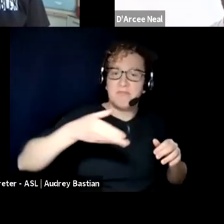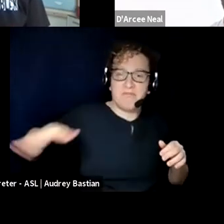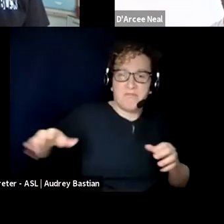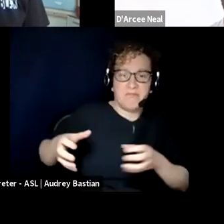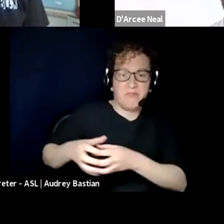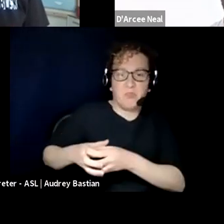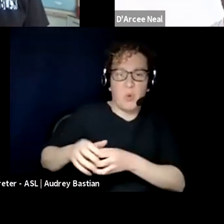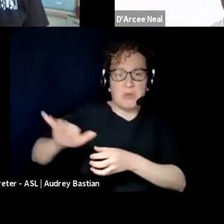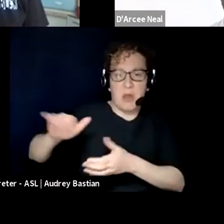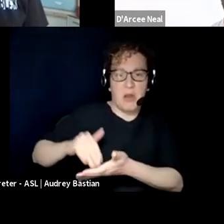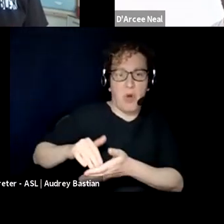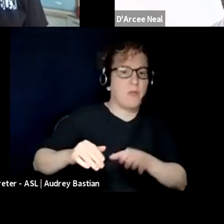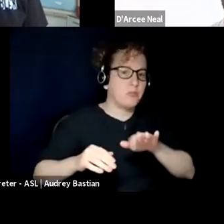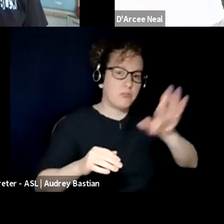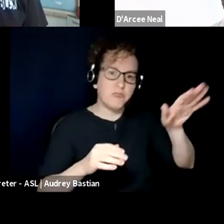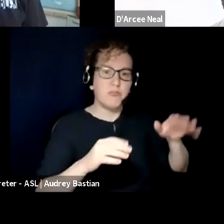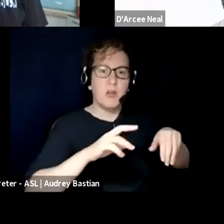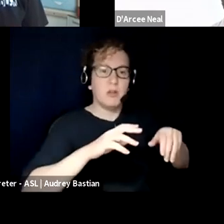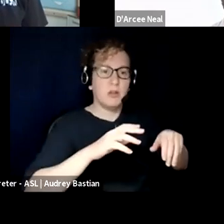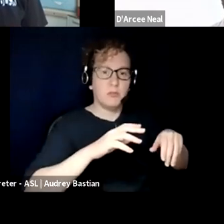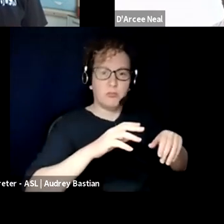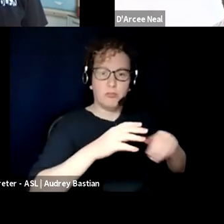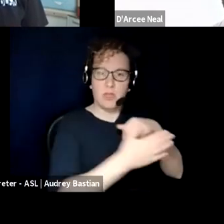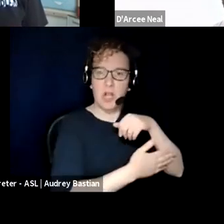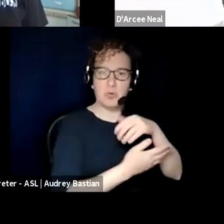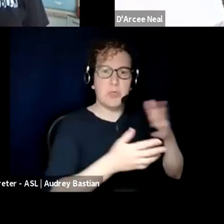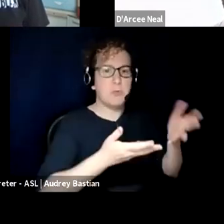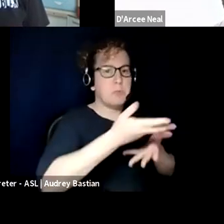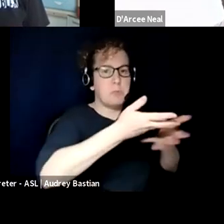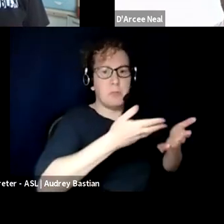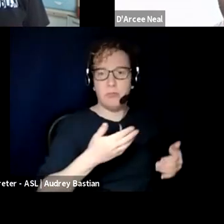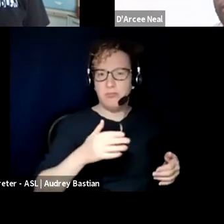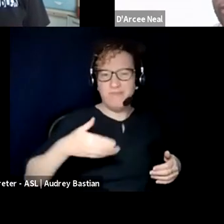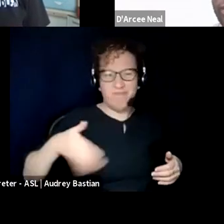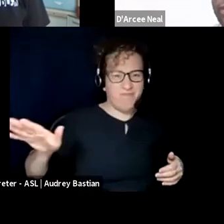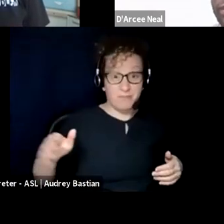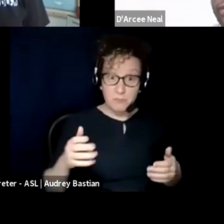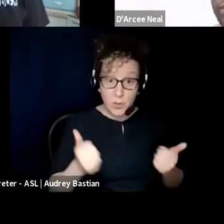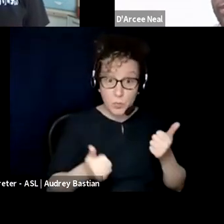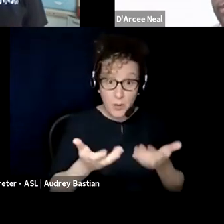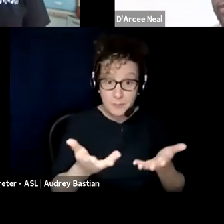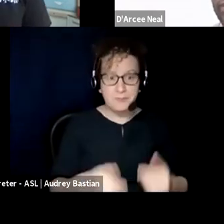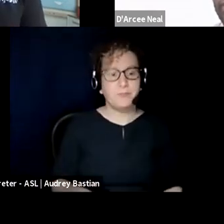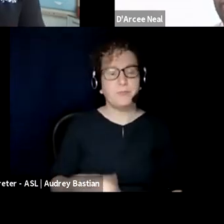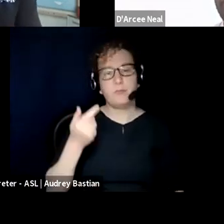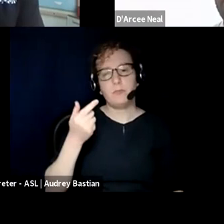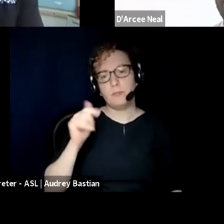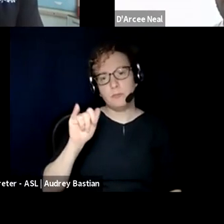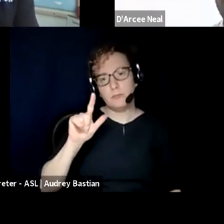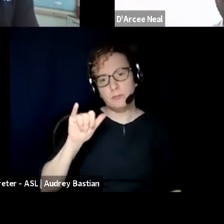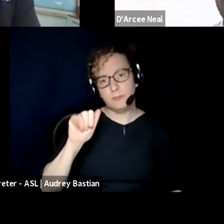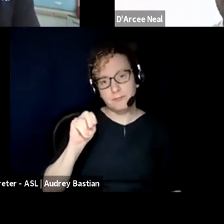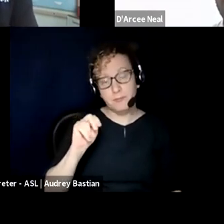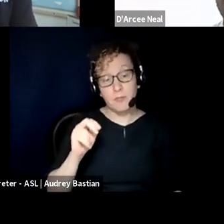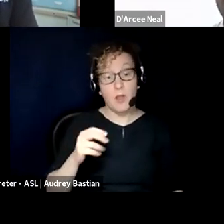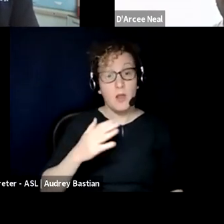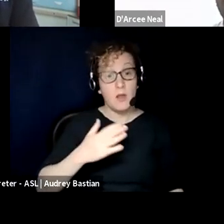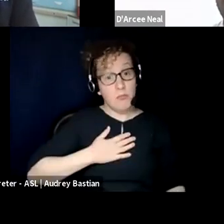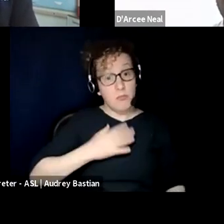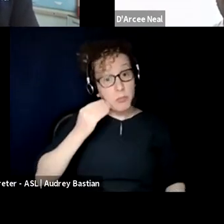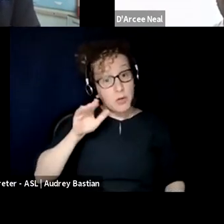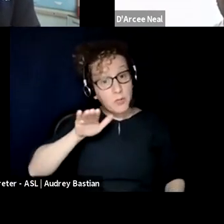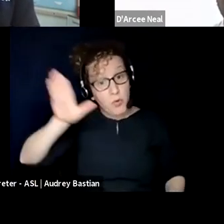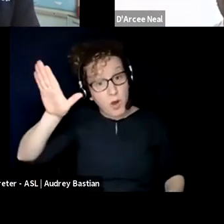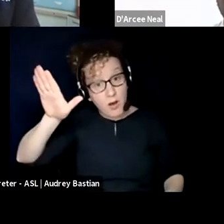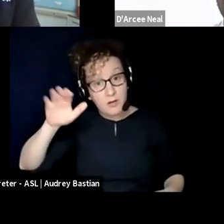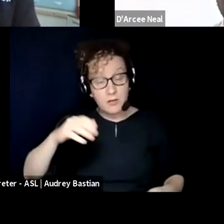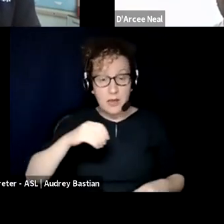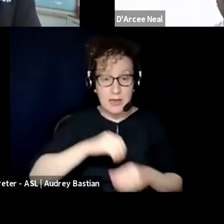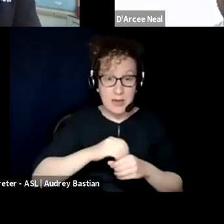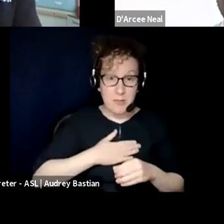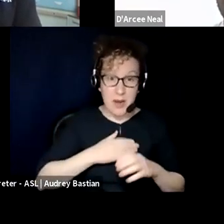me, my experience abroad in my experience in my group -- it was really hard at times.